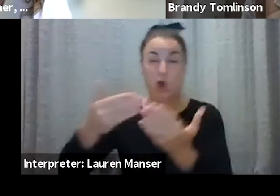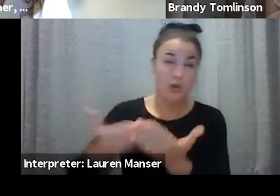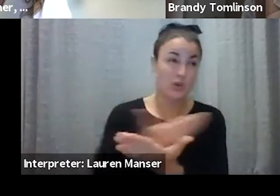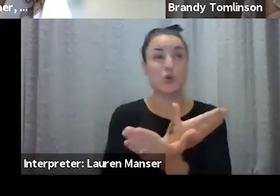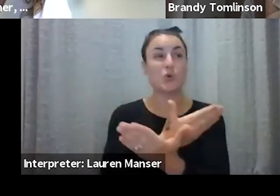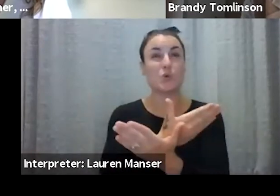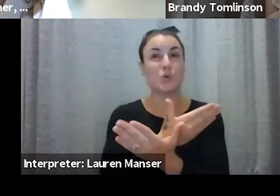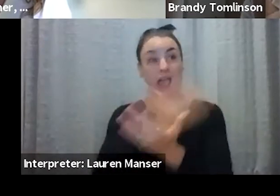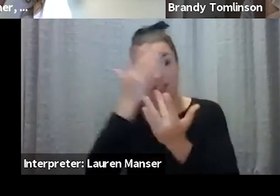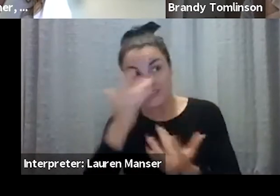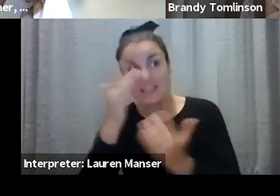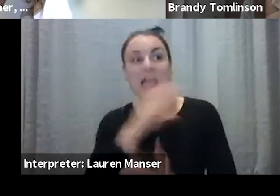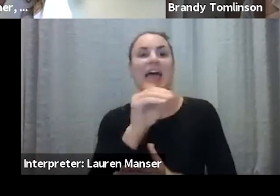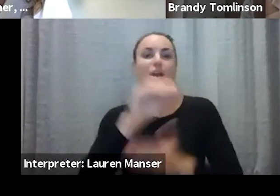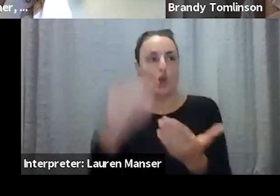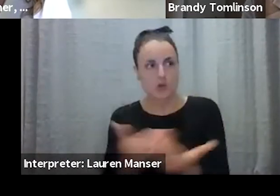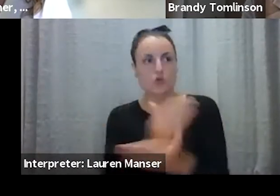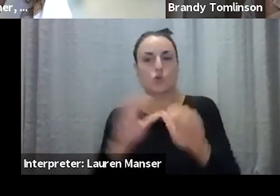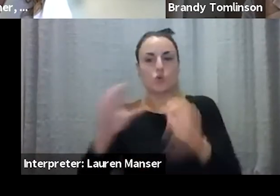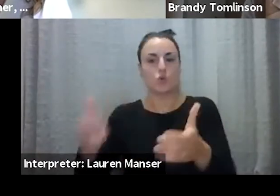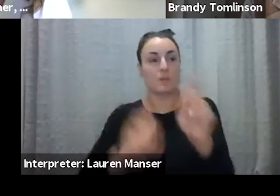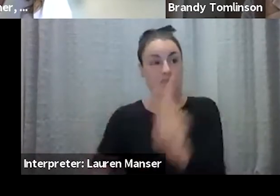who have come forward since the pandemic and said,